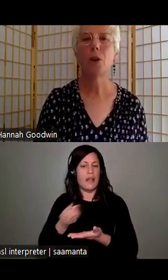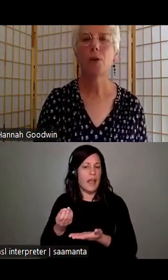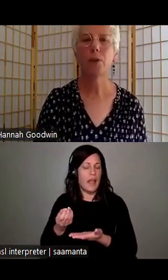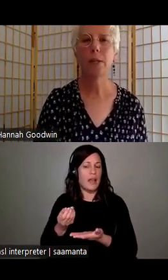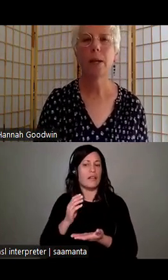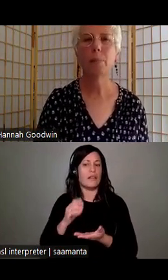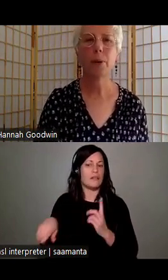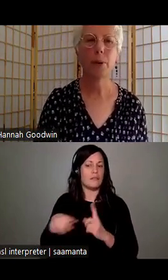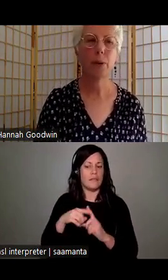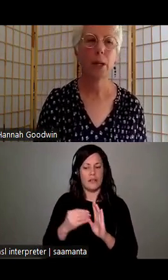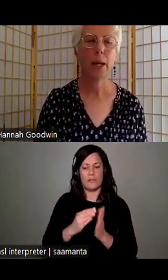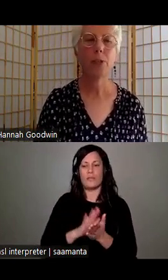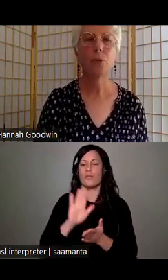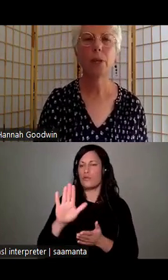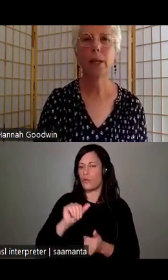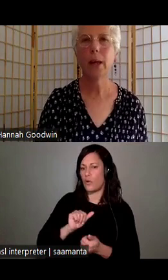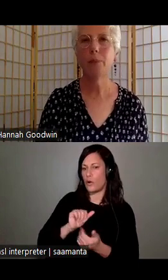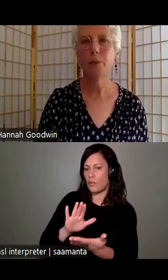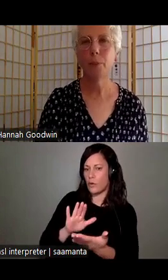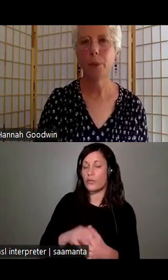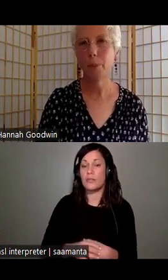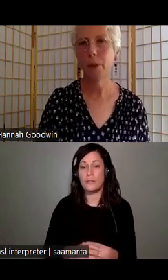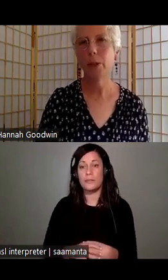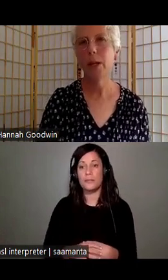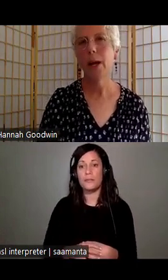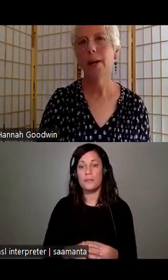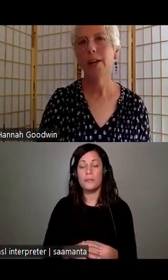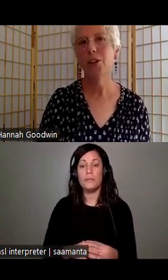So for example, it's really helpful for people